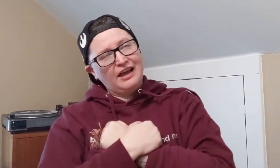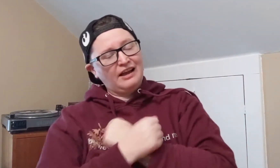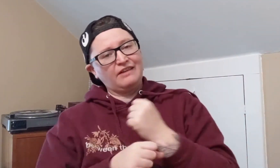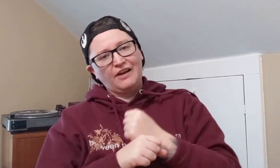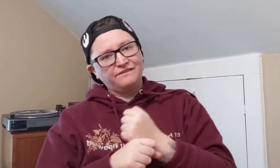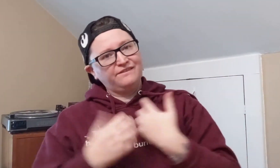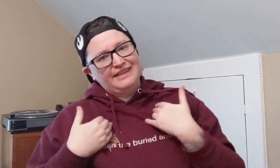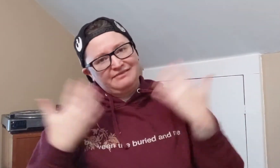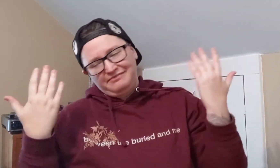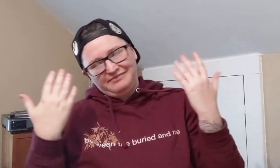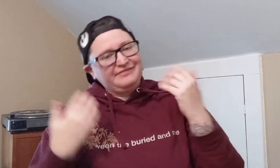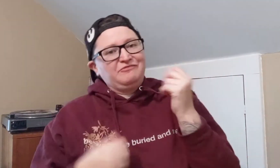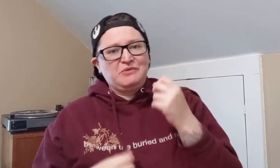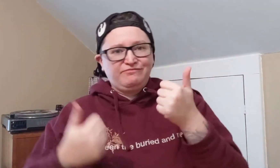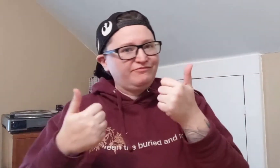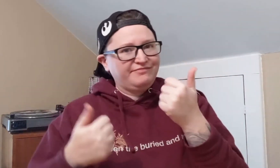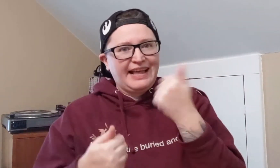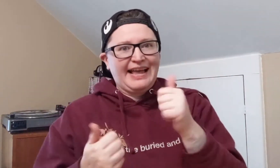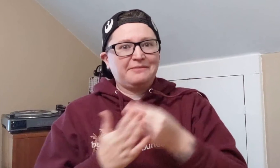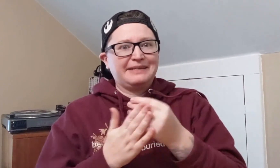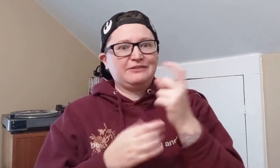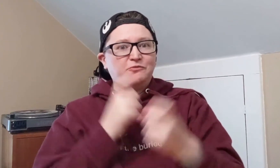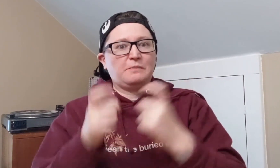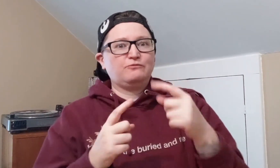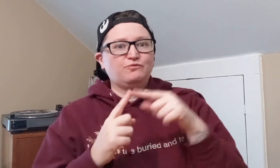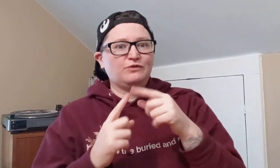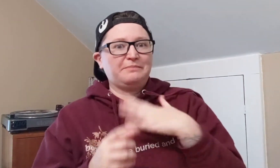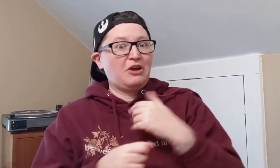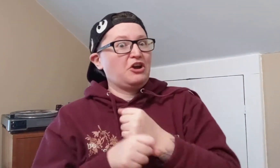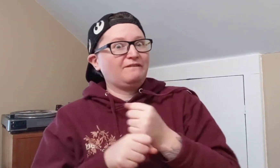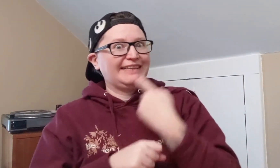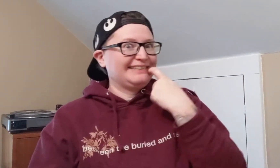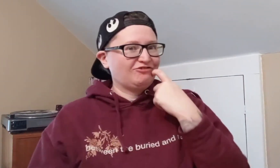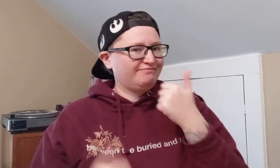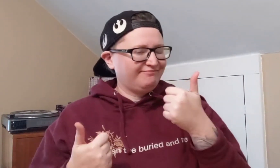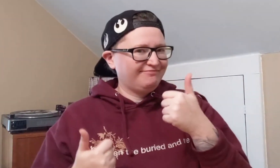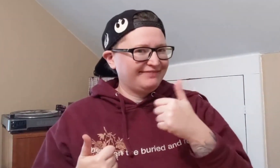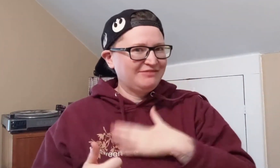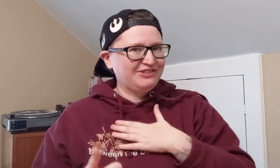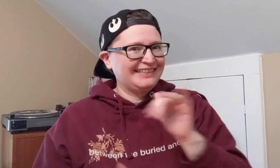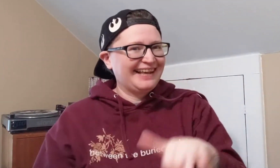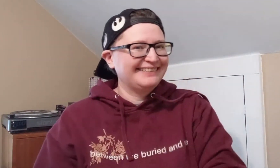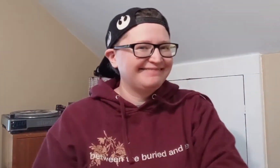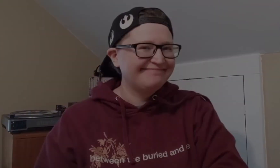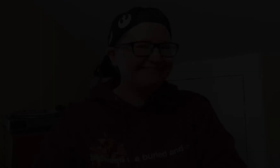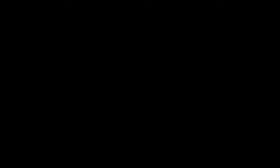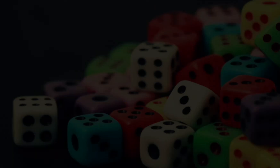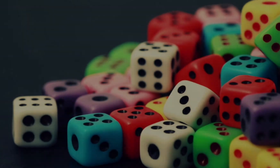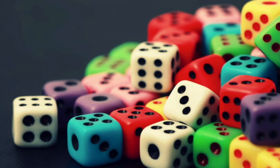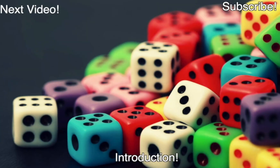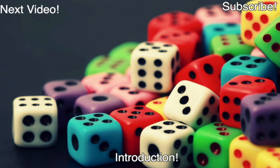that you know me I love my coffee so any donation to my coffee addiction is appreciated!